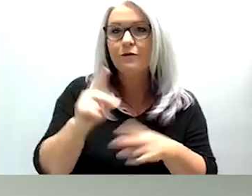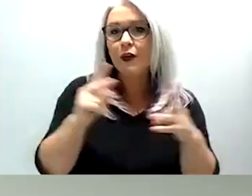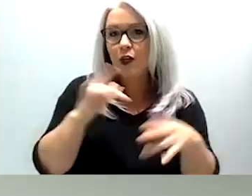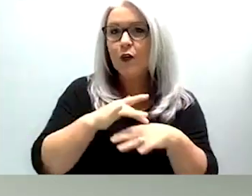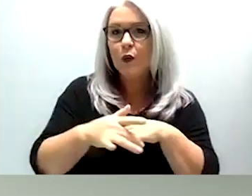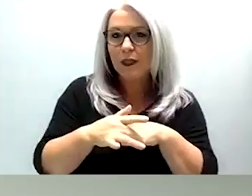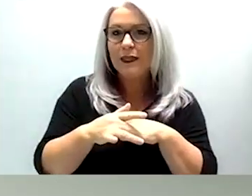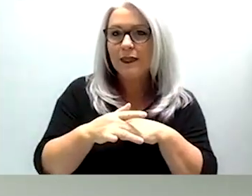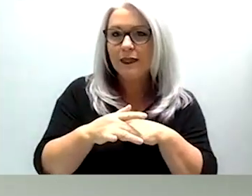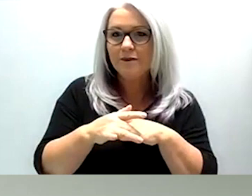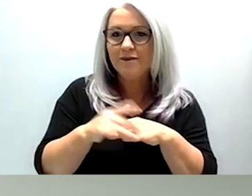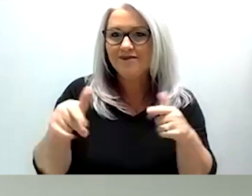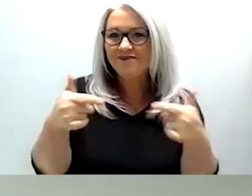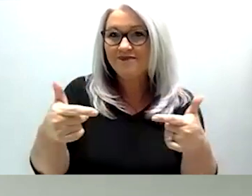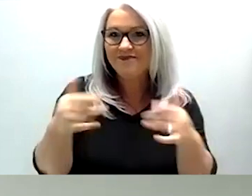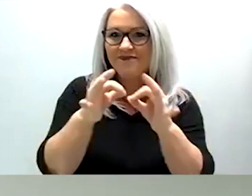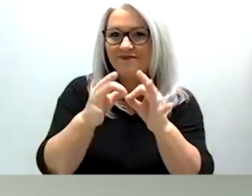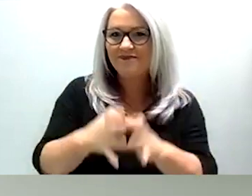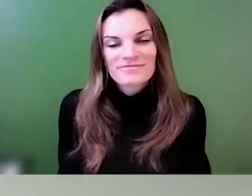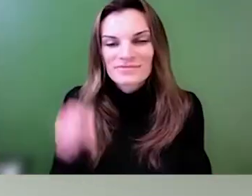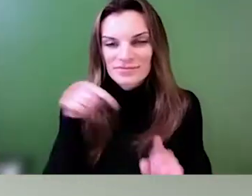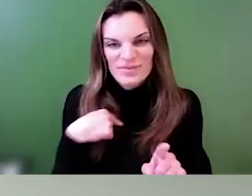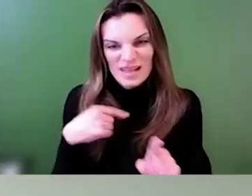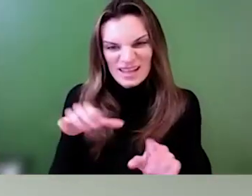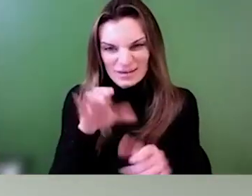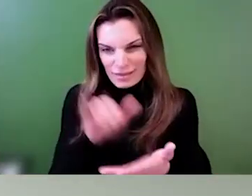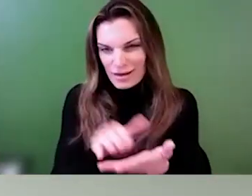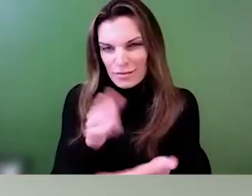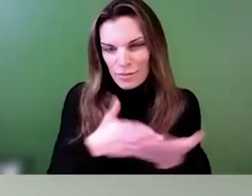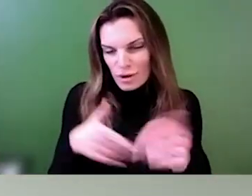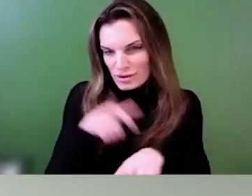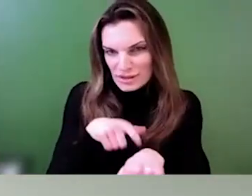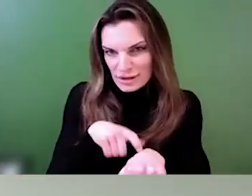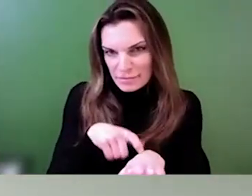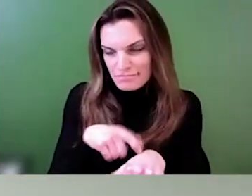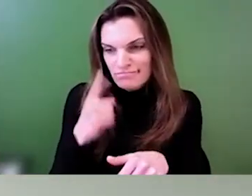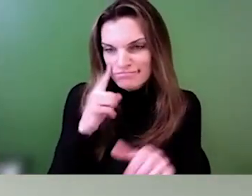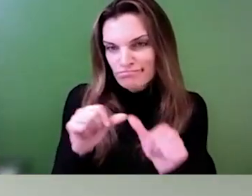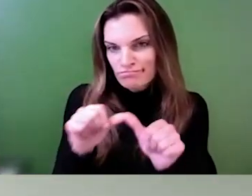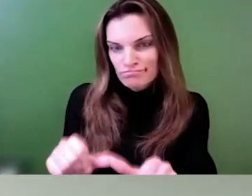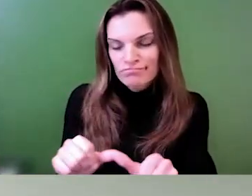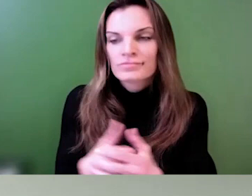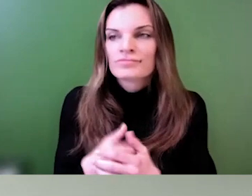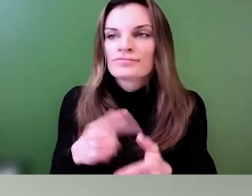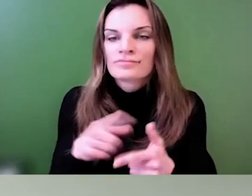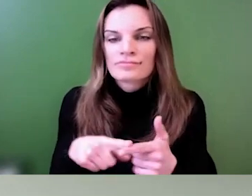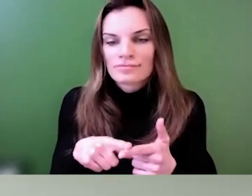early on. And then I just did that part time for a while. But then ended up going full time